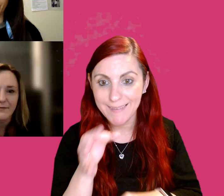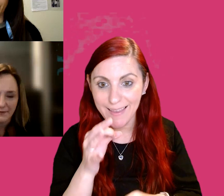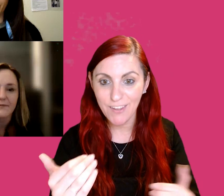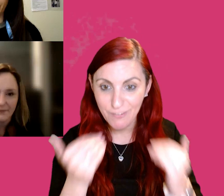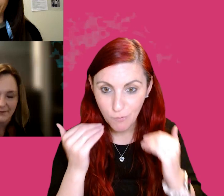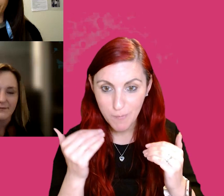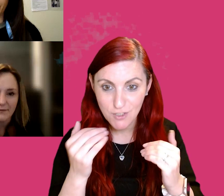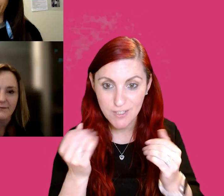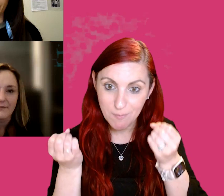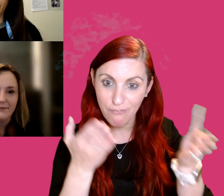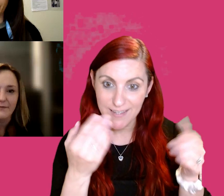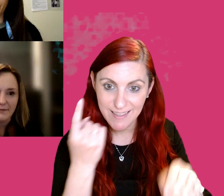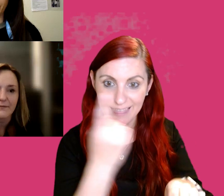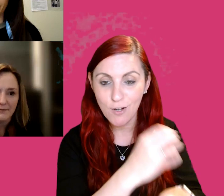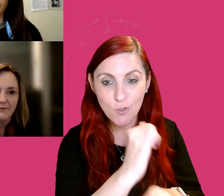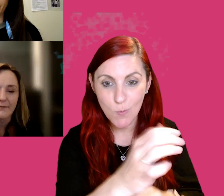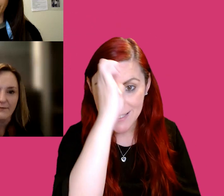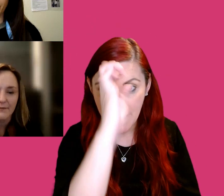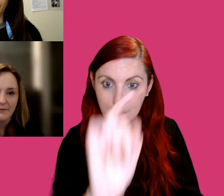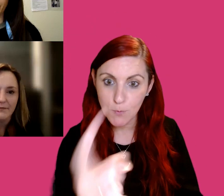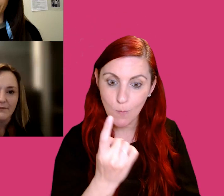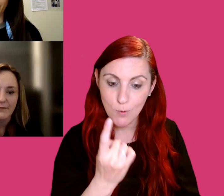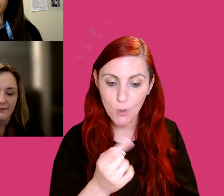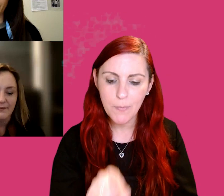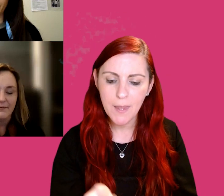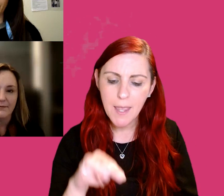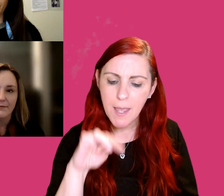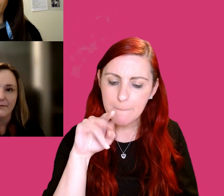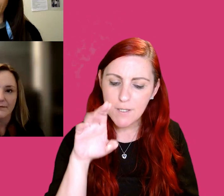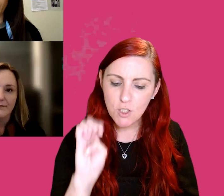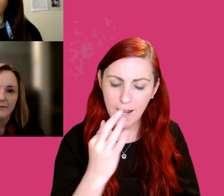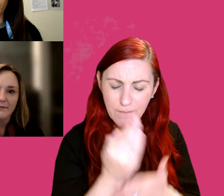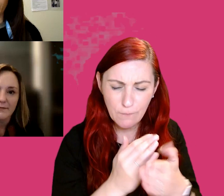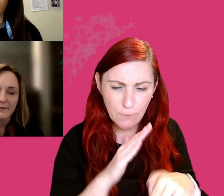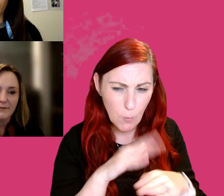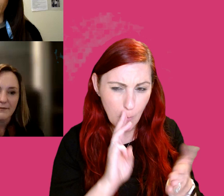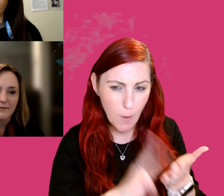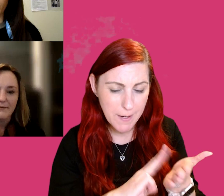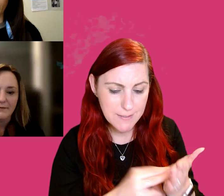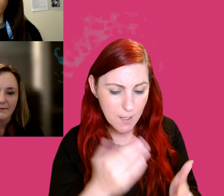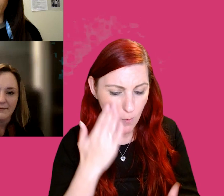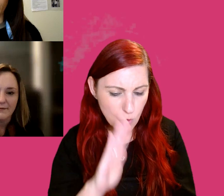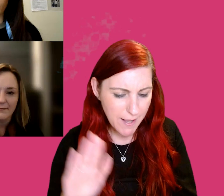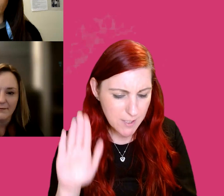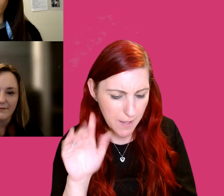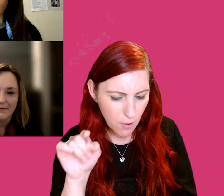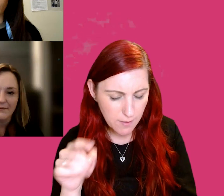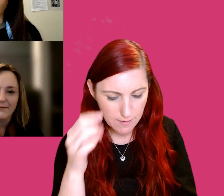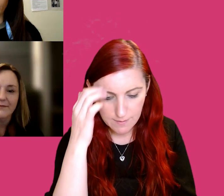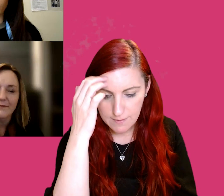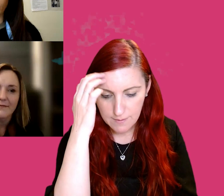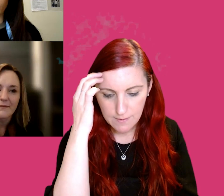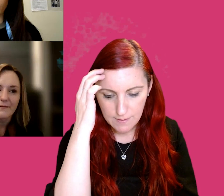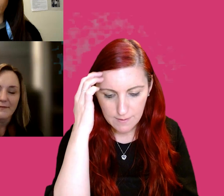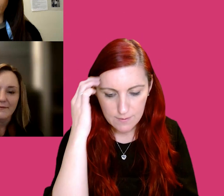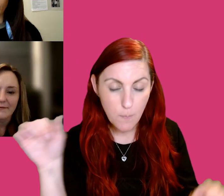there rather than expecting them maybe to come to you Michelle we have a couple more minutes so just you had your hand up there to make a comment just briefly I think it's a great question from